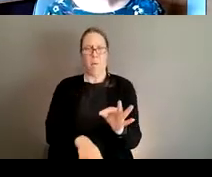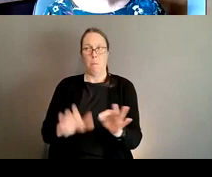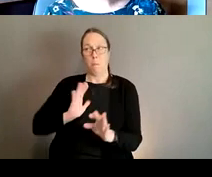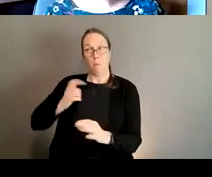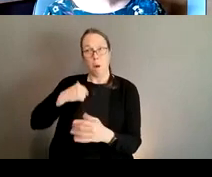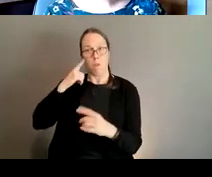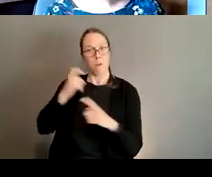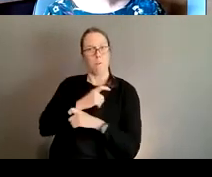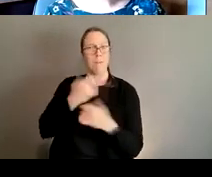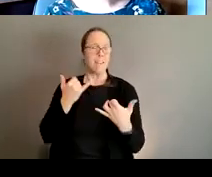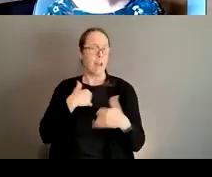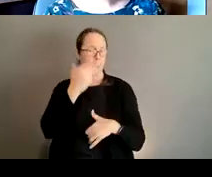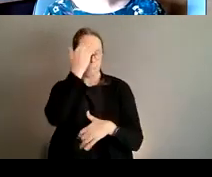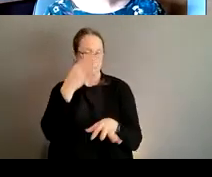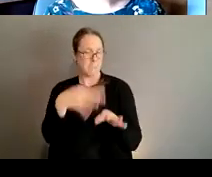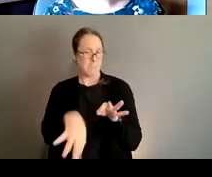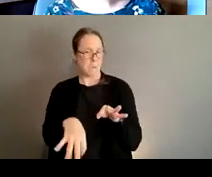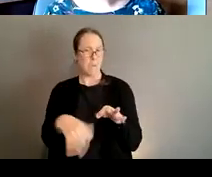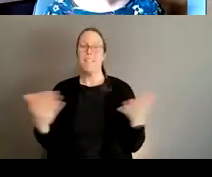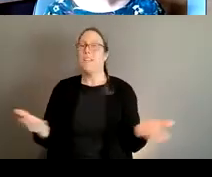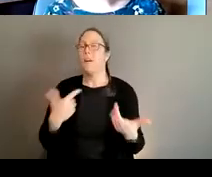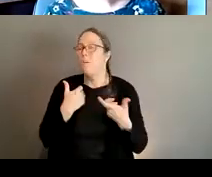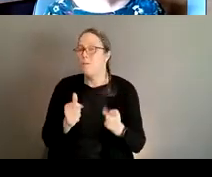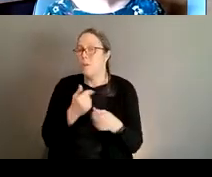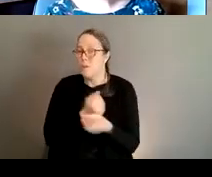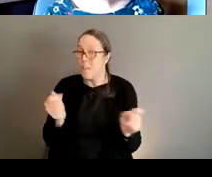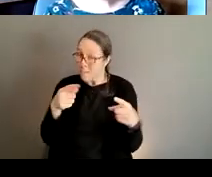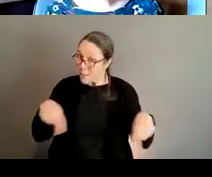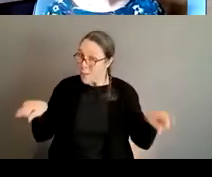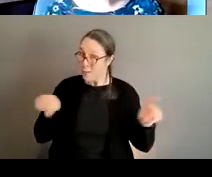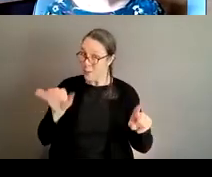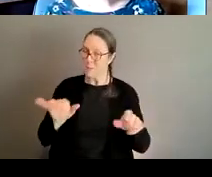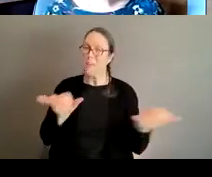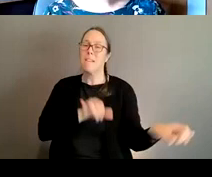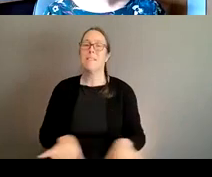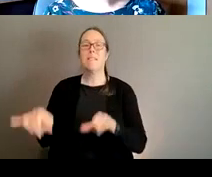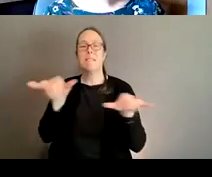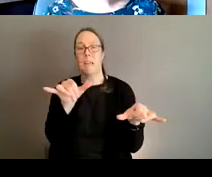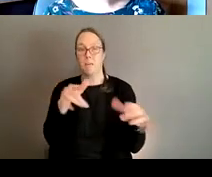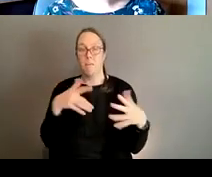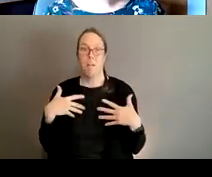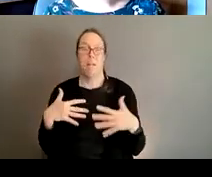I am really here today to try to save you all that same time and anxiety if I can.